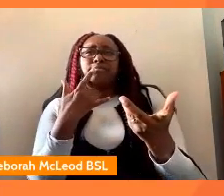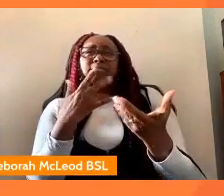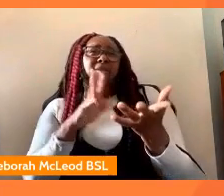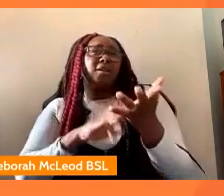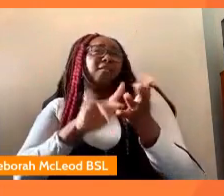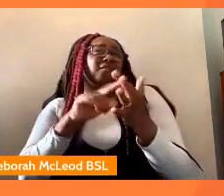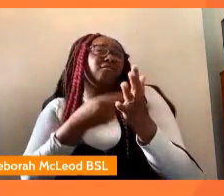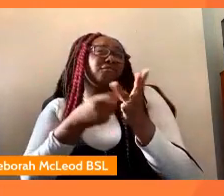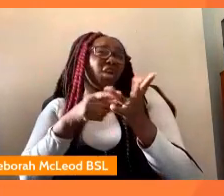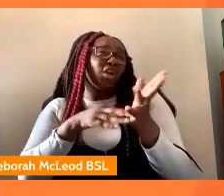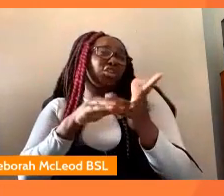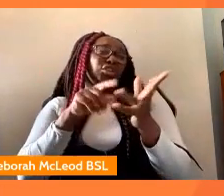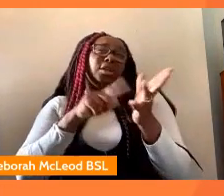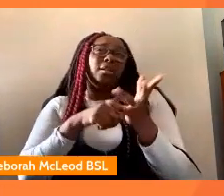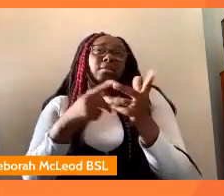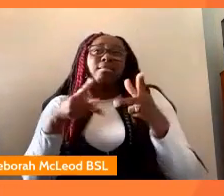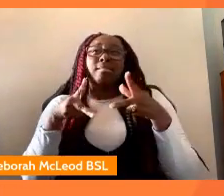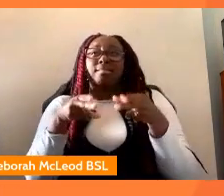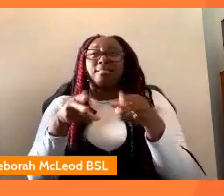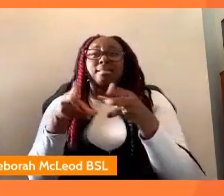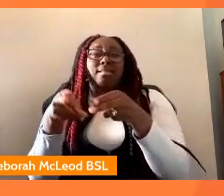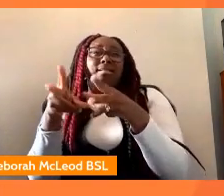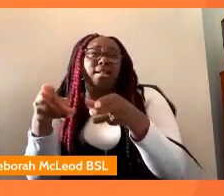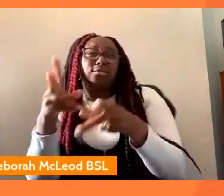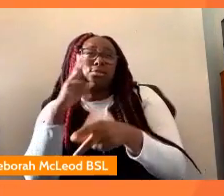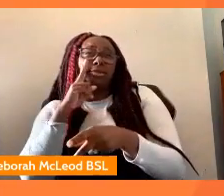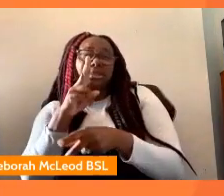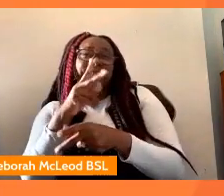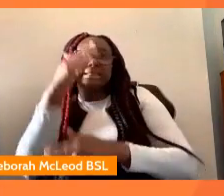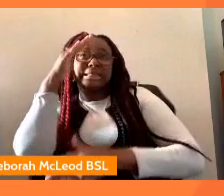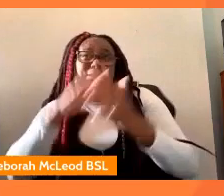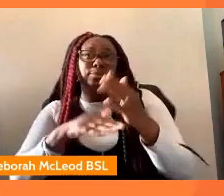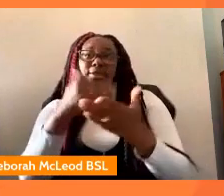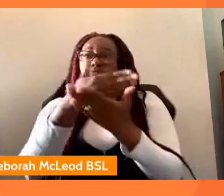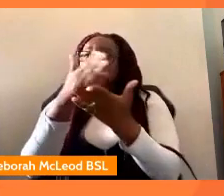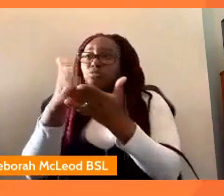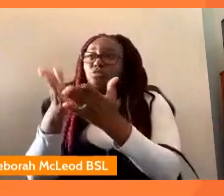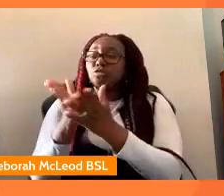the director's cut or the author's cut of it, so you can experience it and share something.